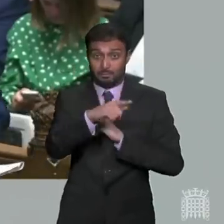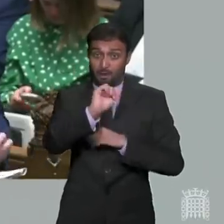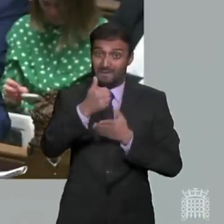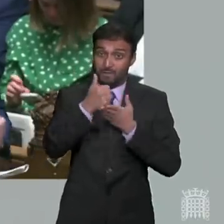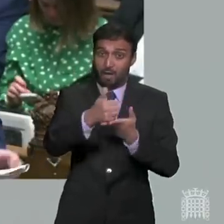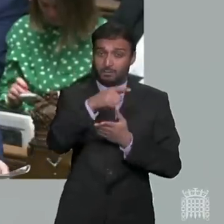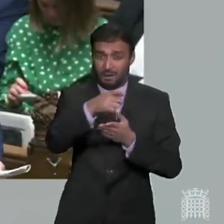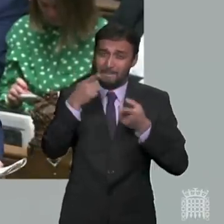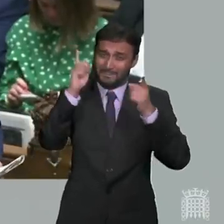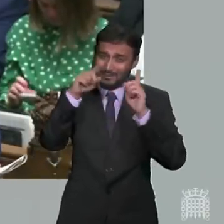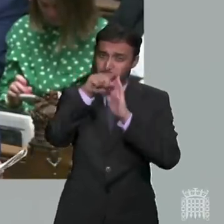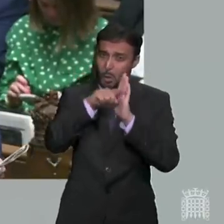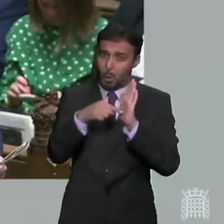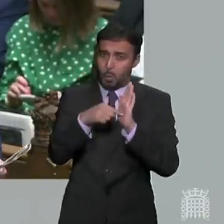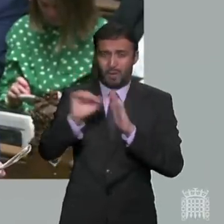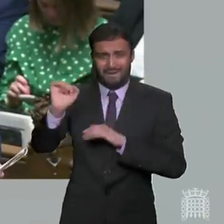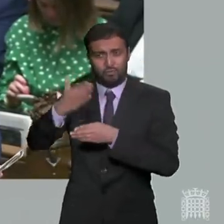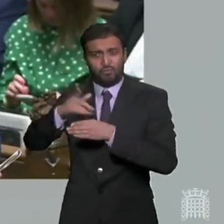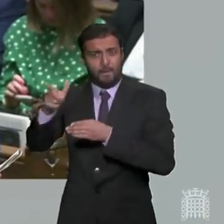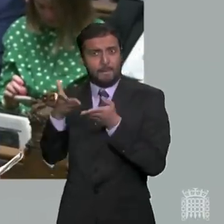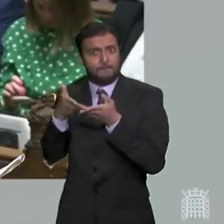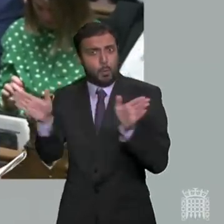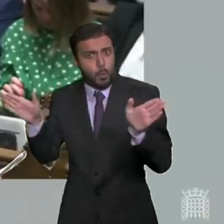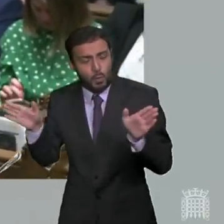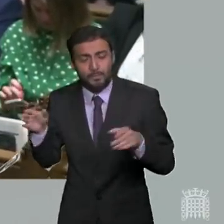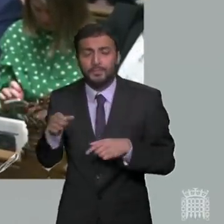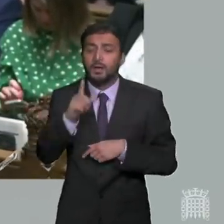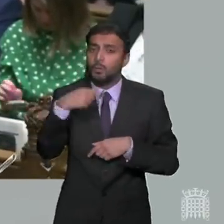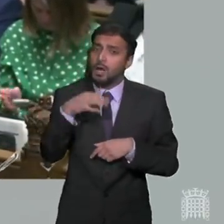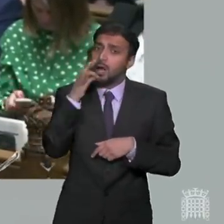he therefore commit to introducing the additional measures in the new five-point integrity plan